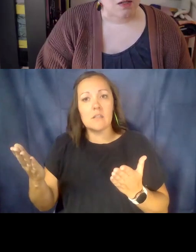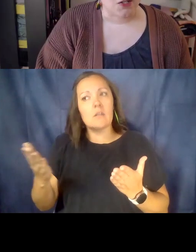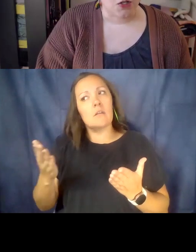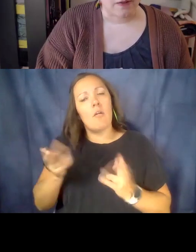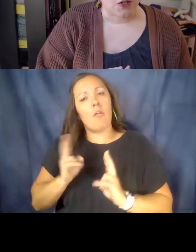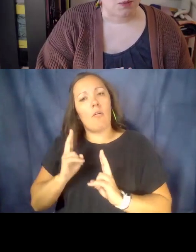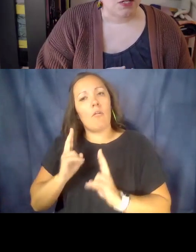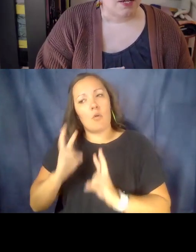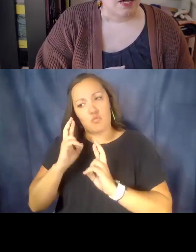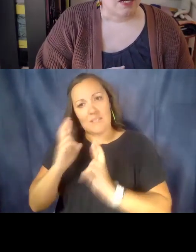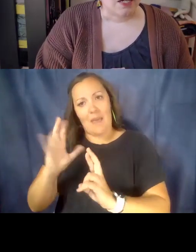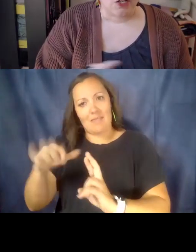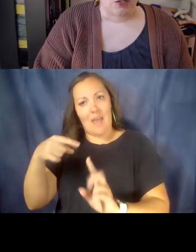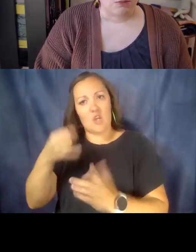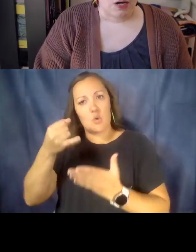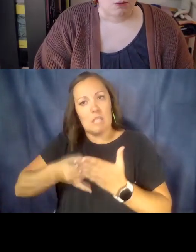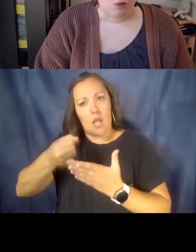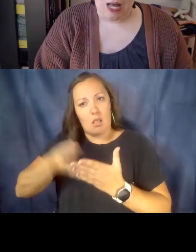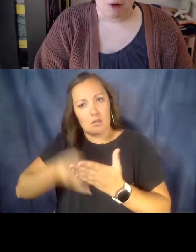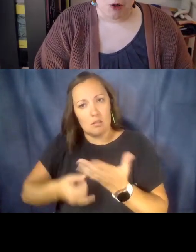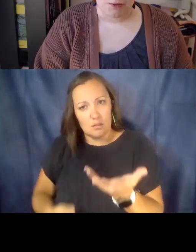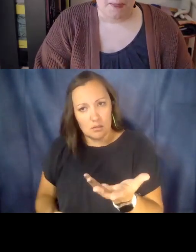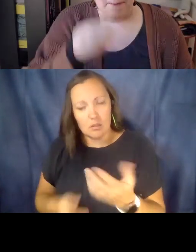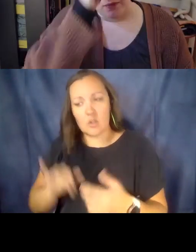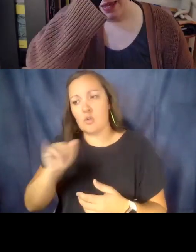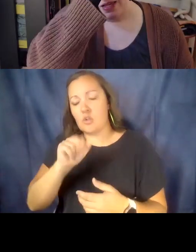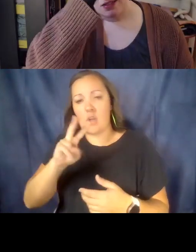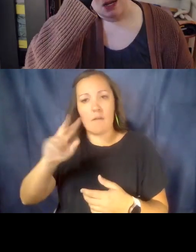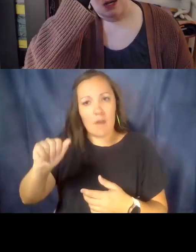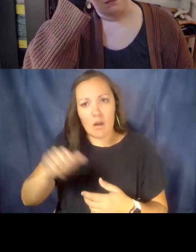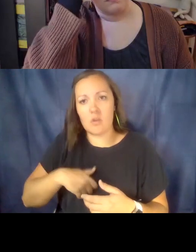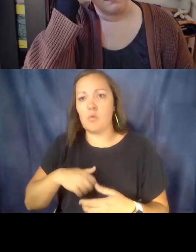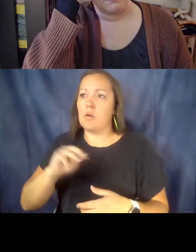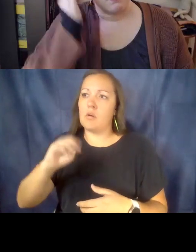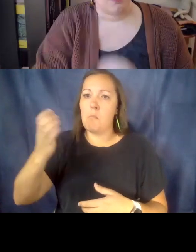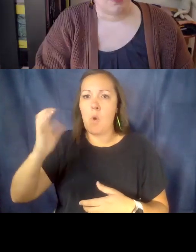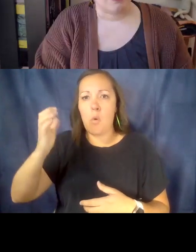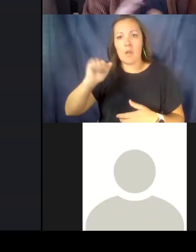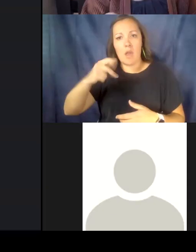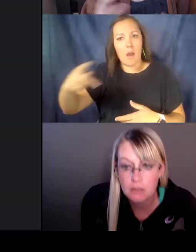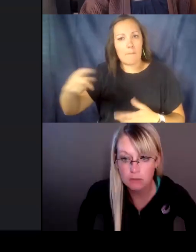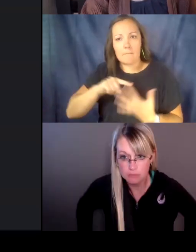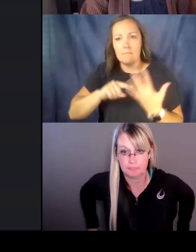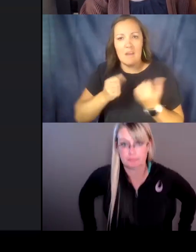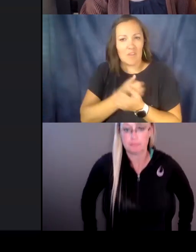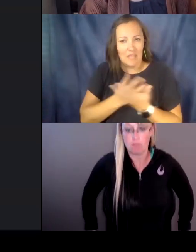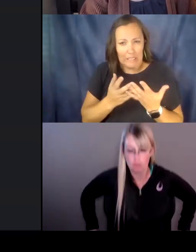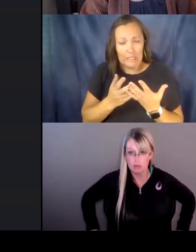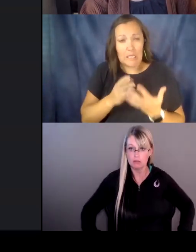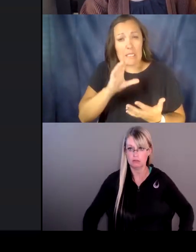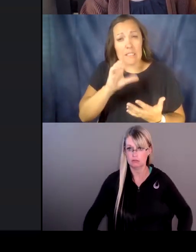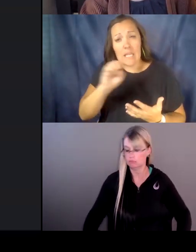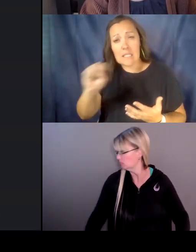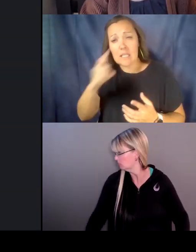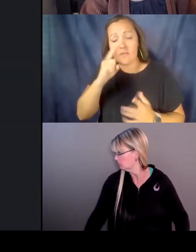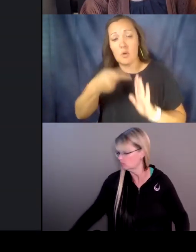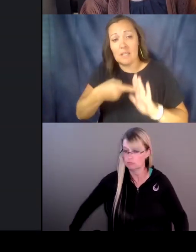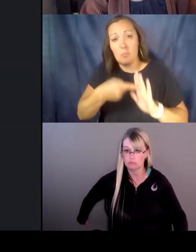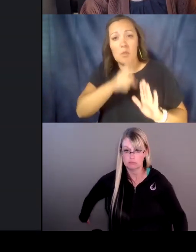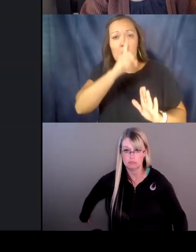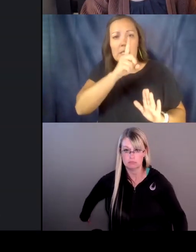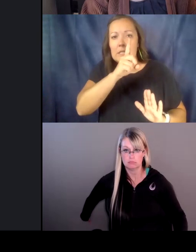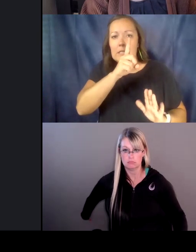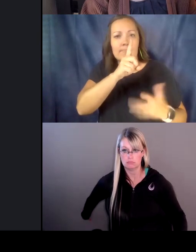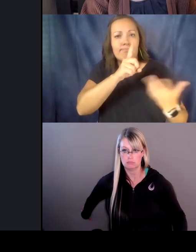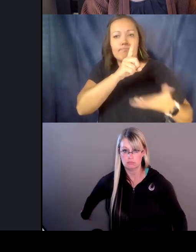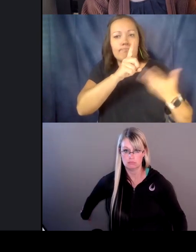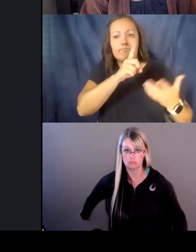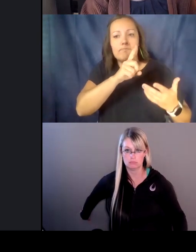and your JavaScript and your mobile app code. And CSS for example, there is just CSS property